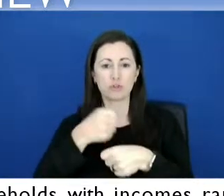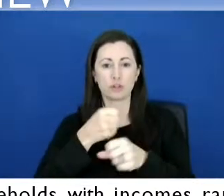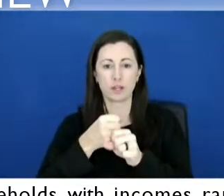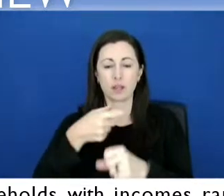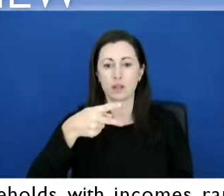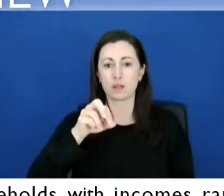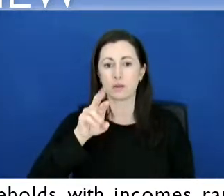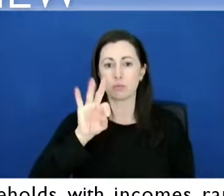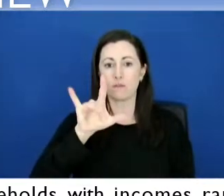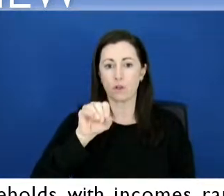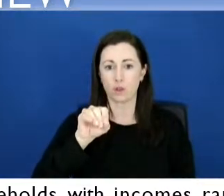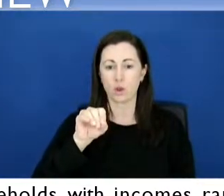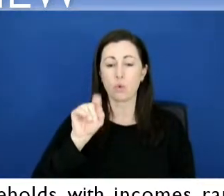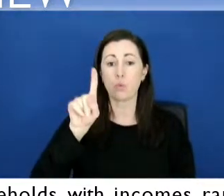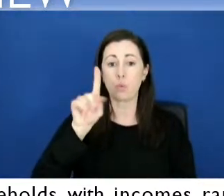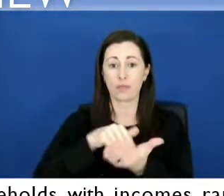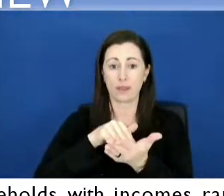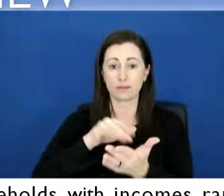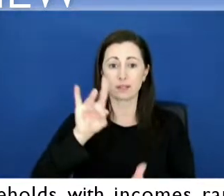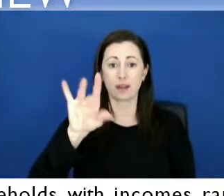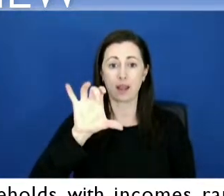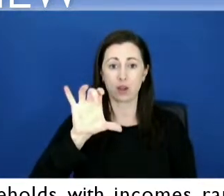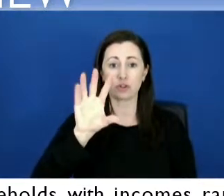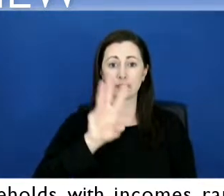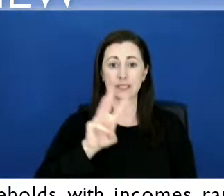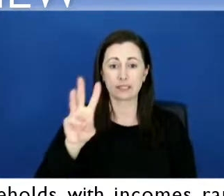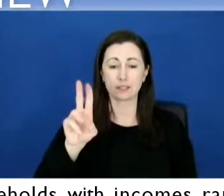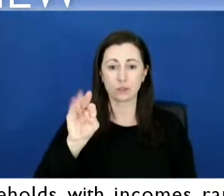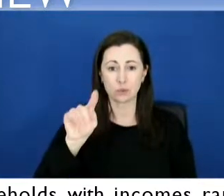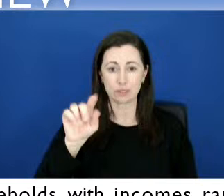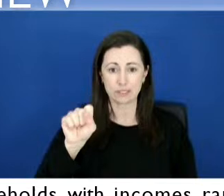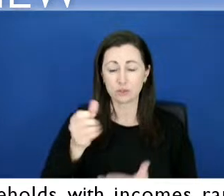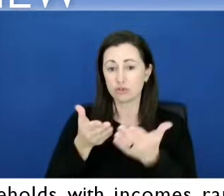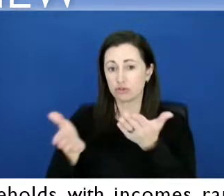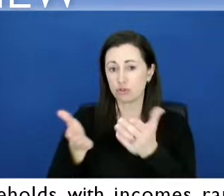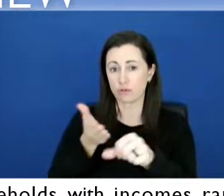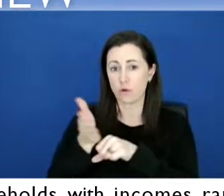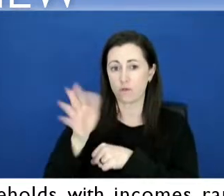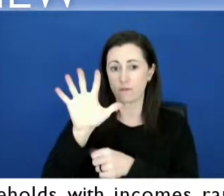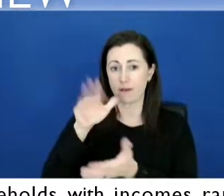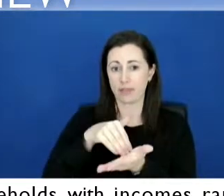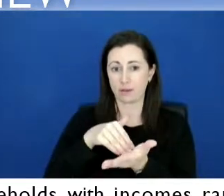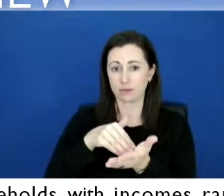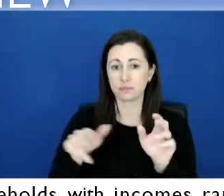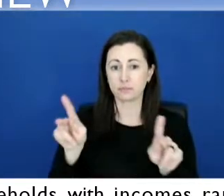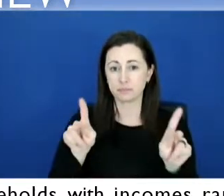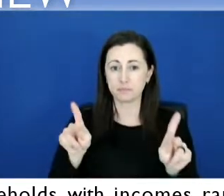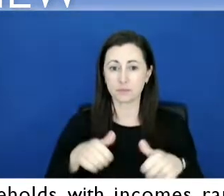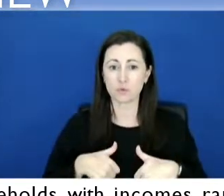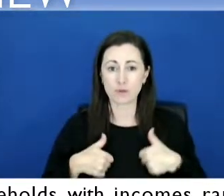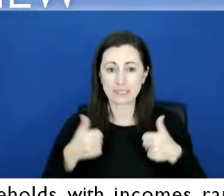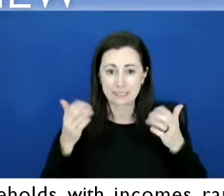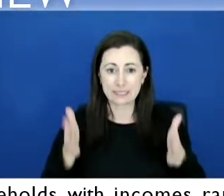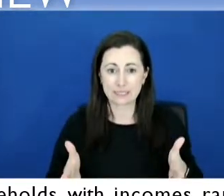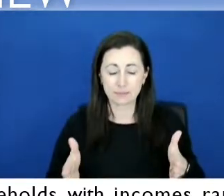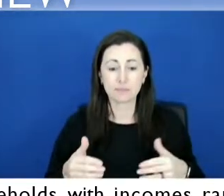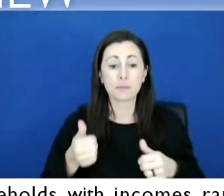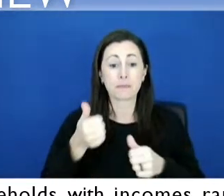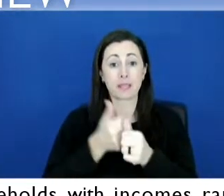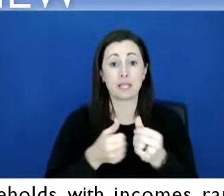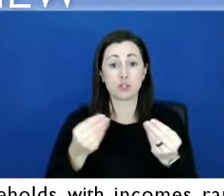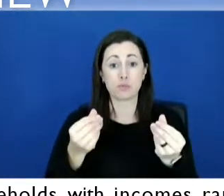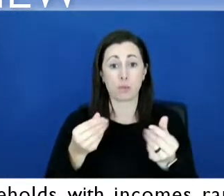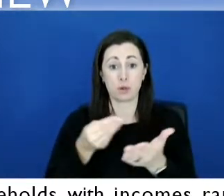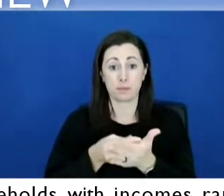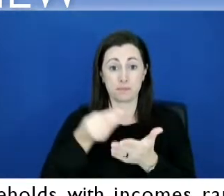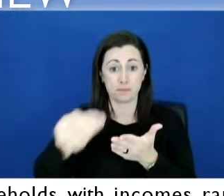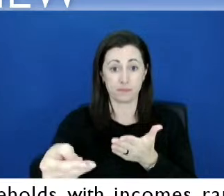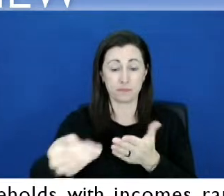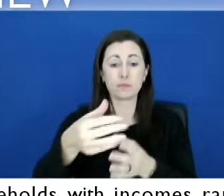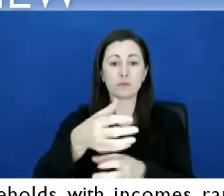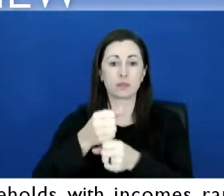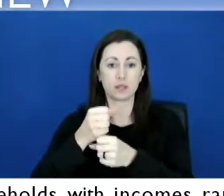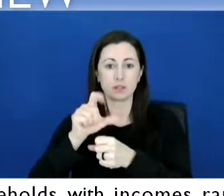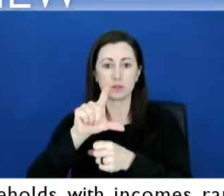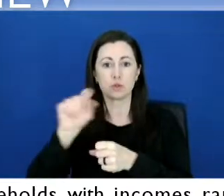COMMUNITY, WHICH WILL PRODUCE A